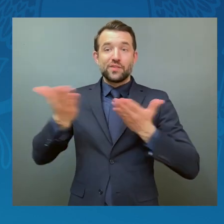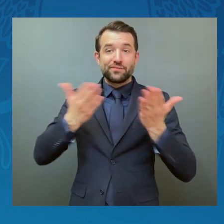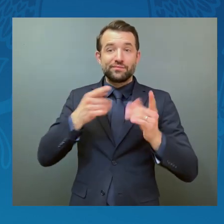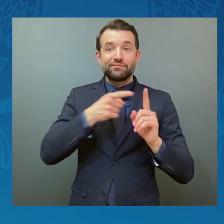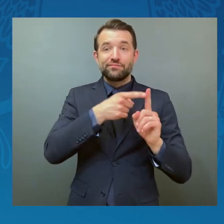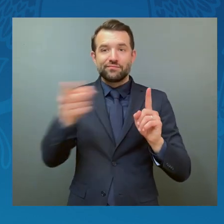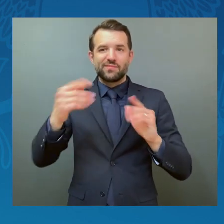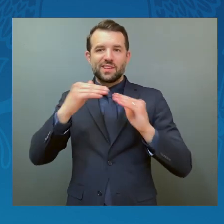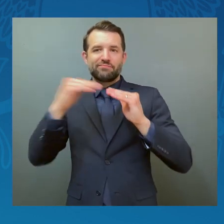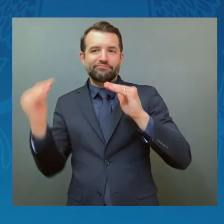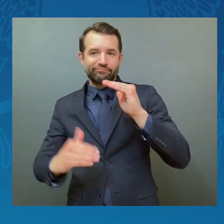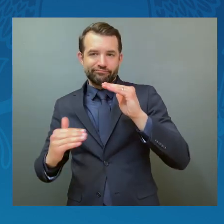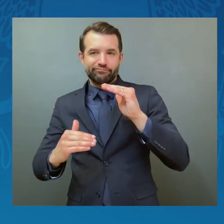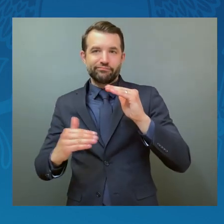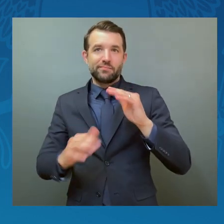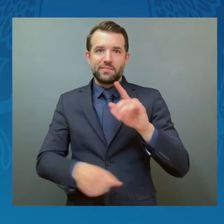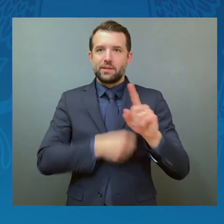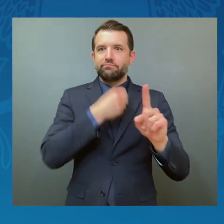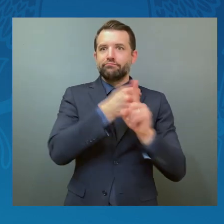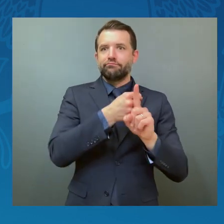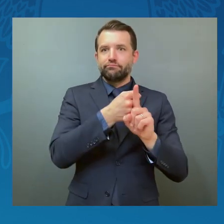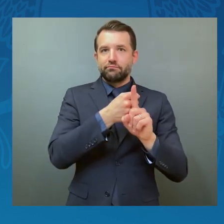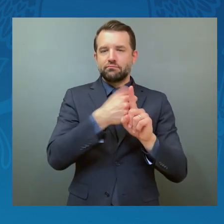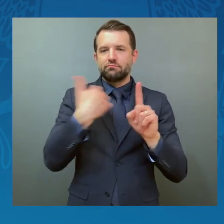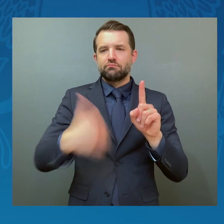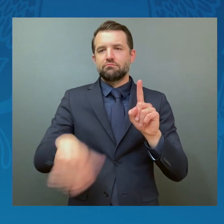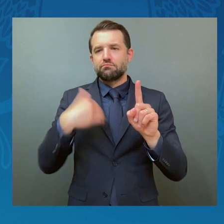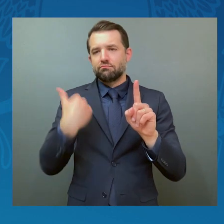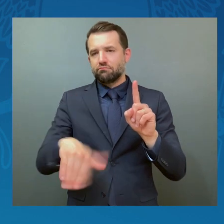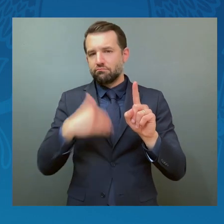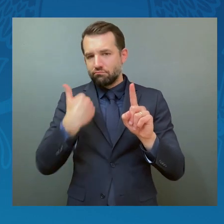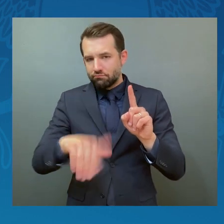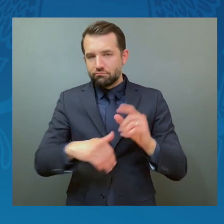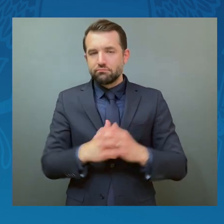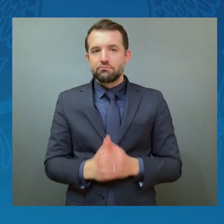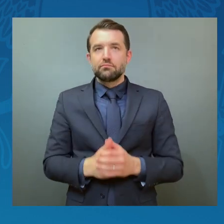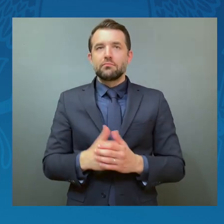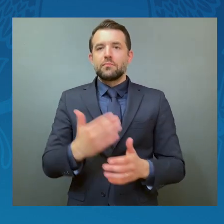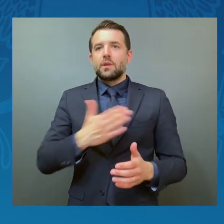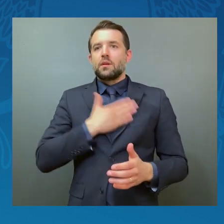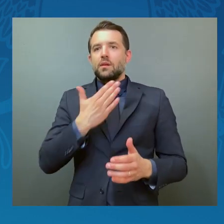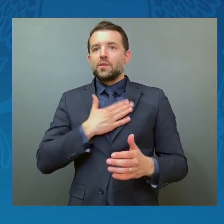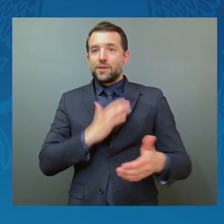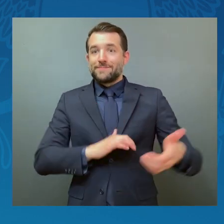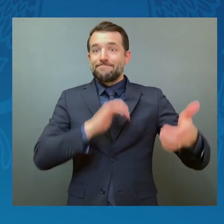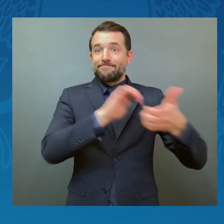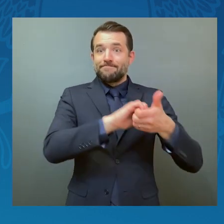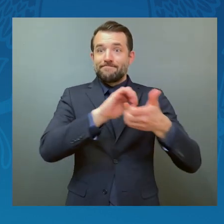our federal agencies here. I look forward to hearing more from Vice President Harris today,